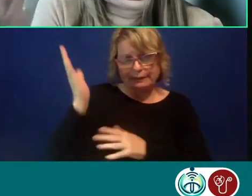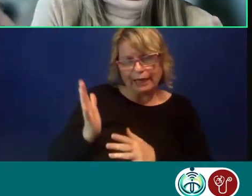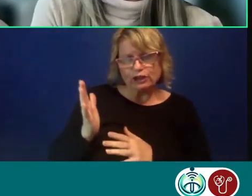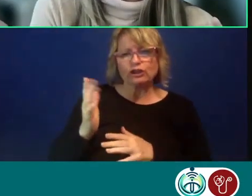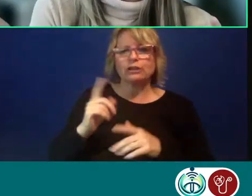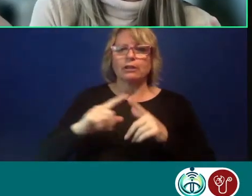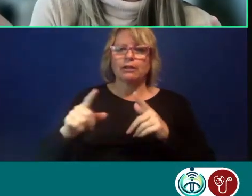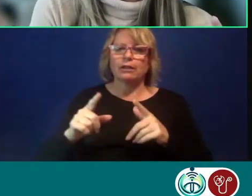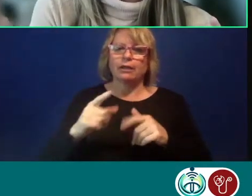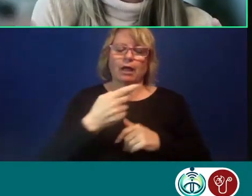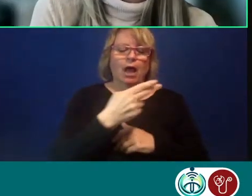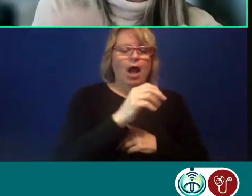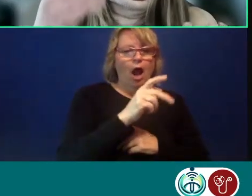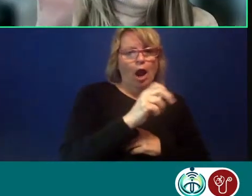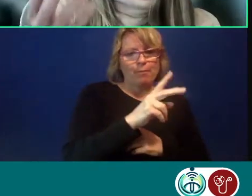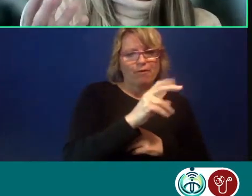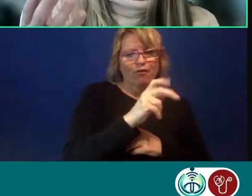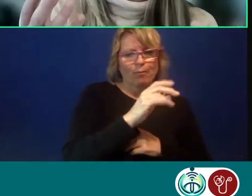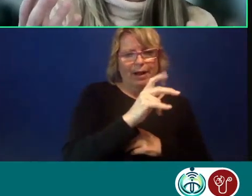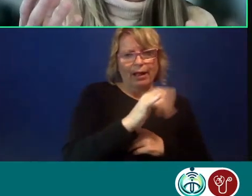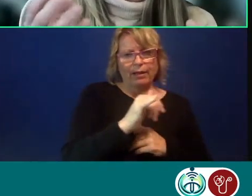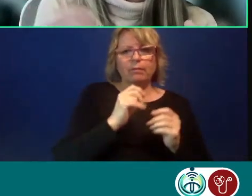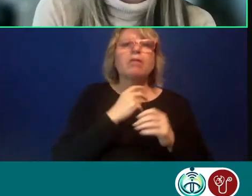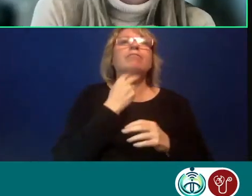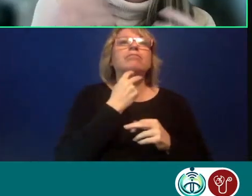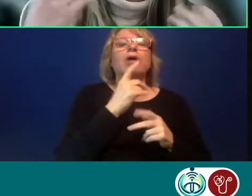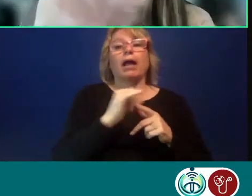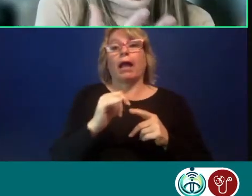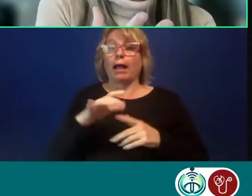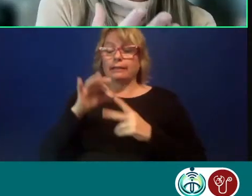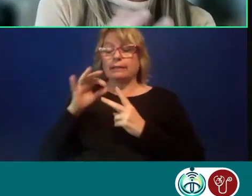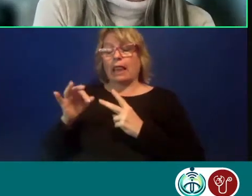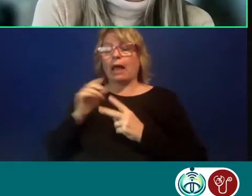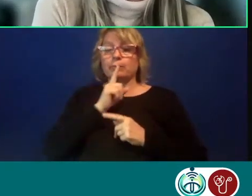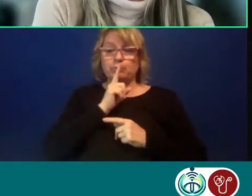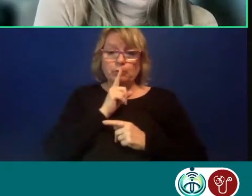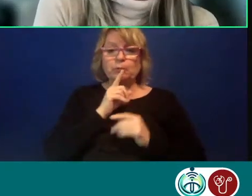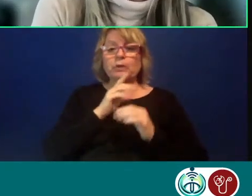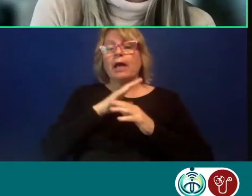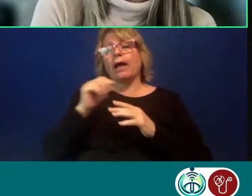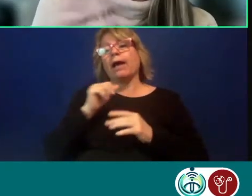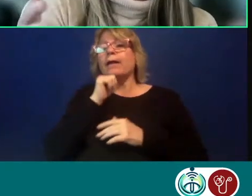verbality as well. There can be selective mutism, and there can be non-speaking, and there who